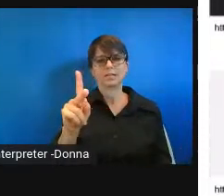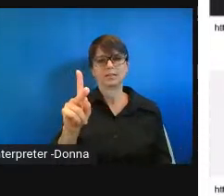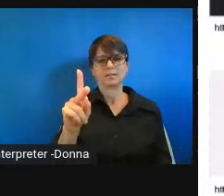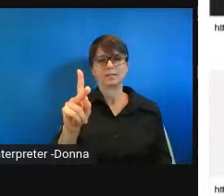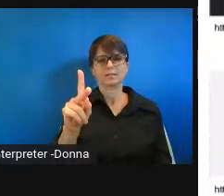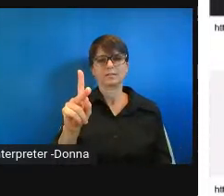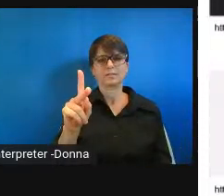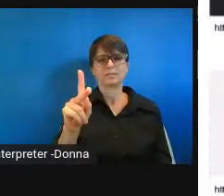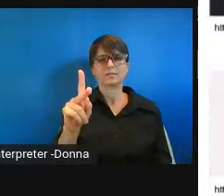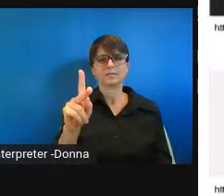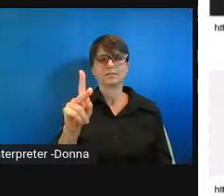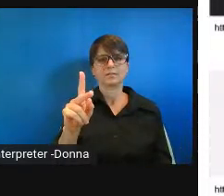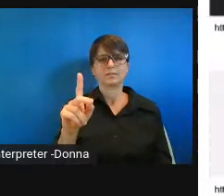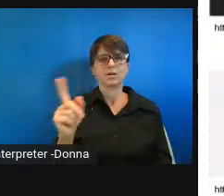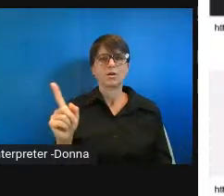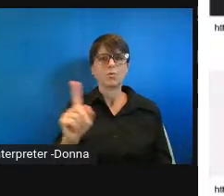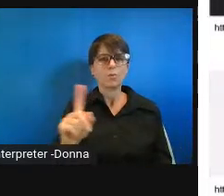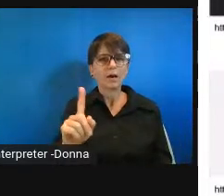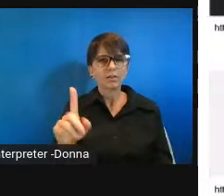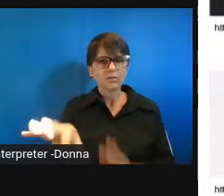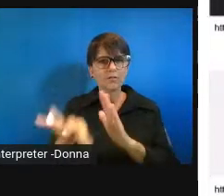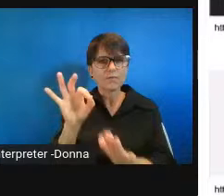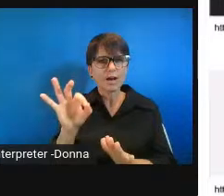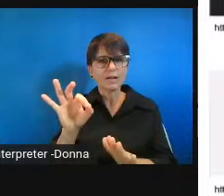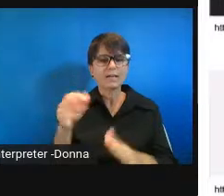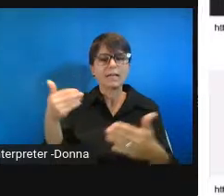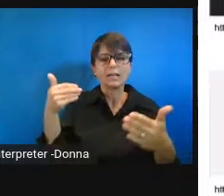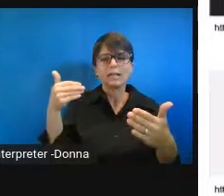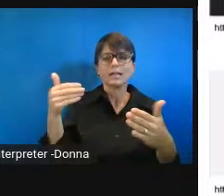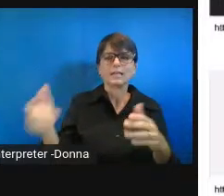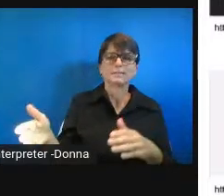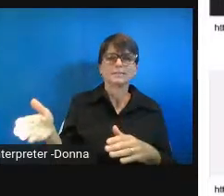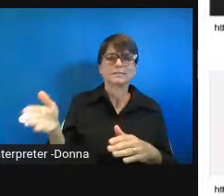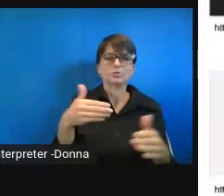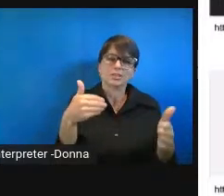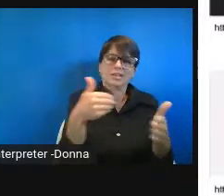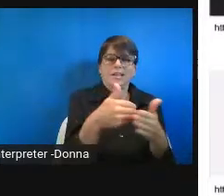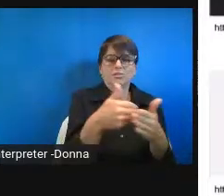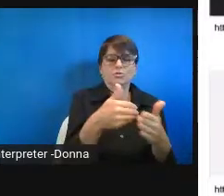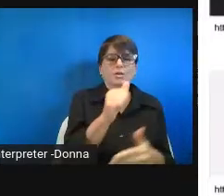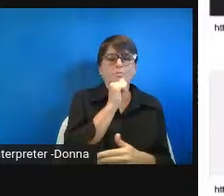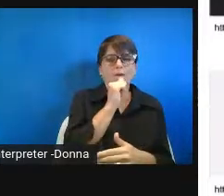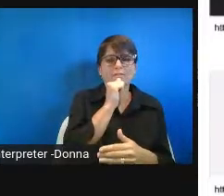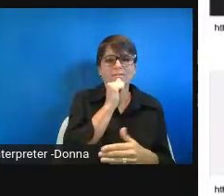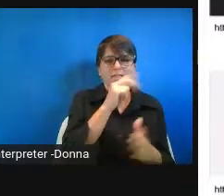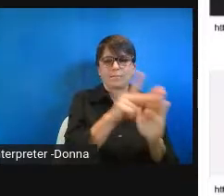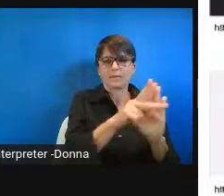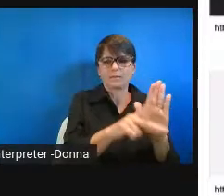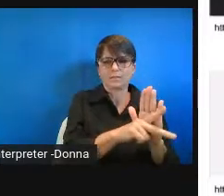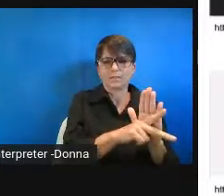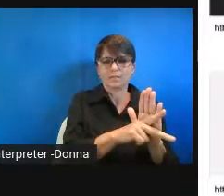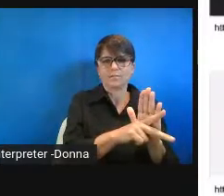Hutu content-Contact in case of problems. There is usually a link on this page